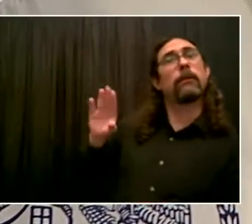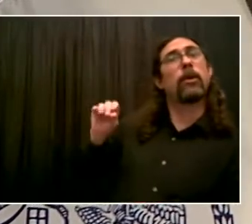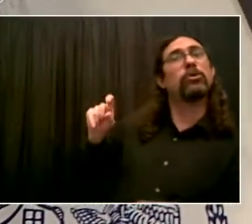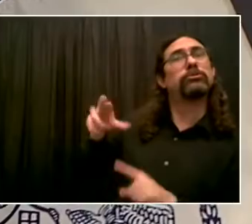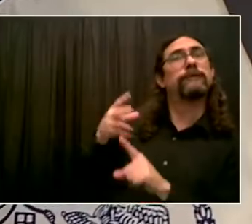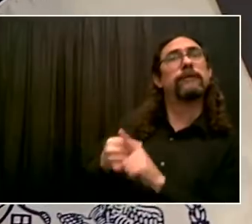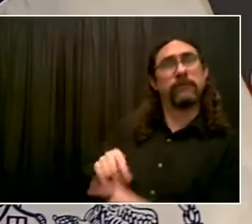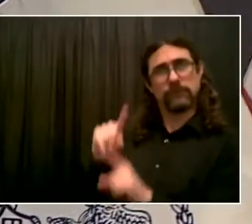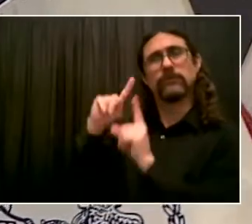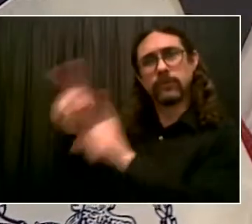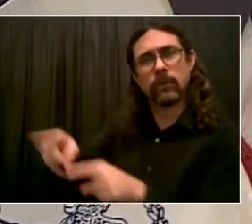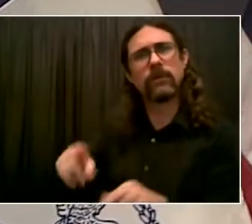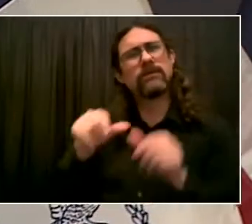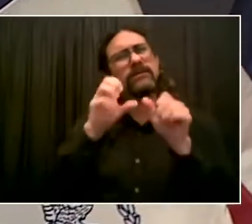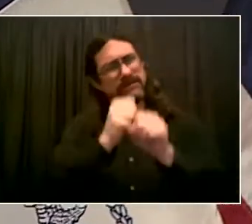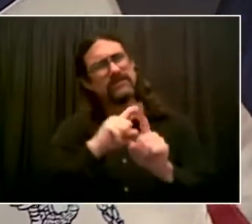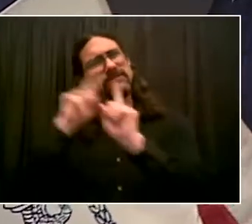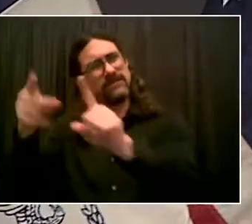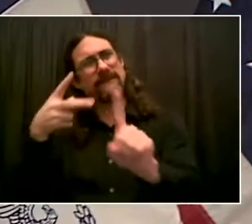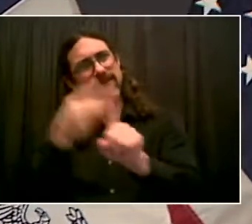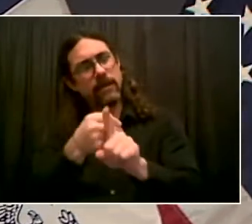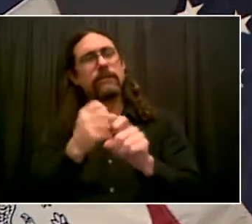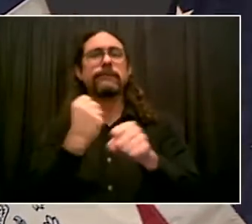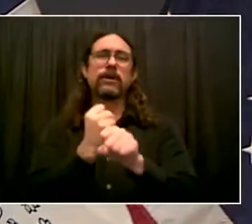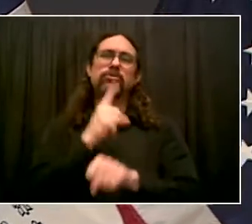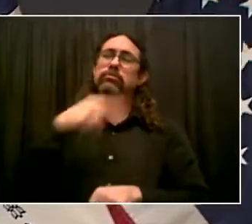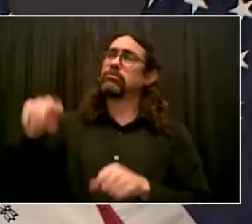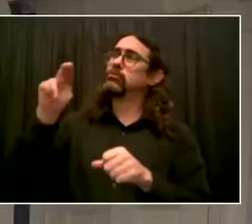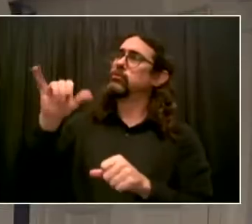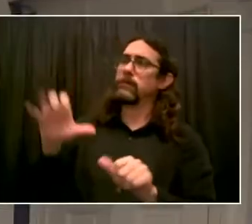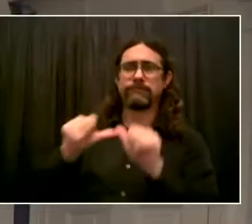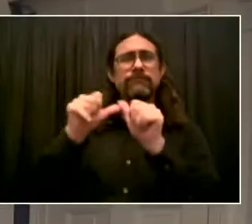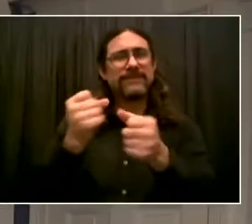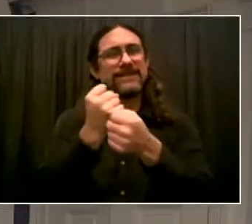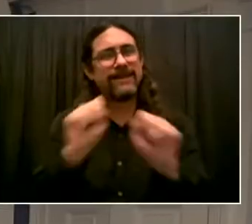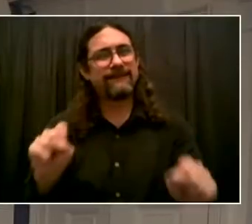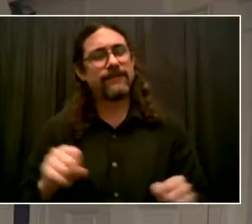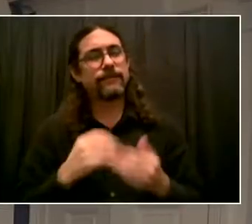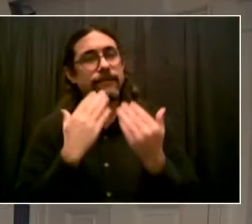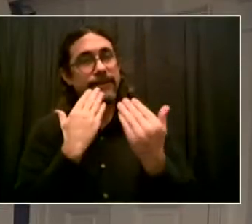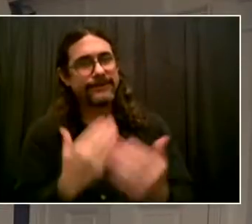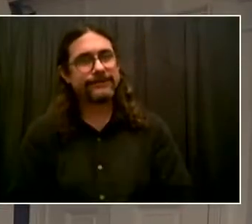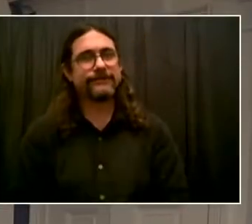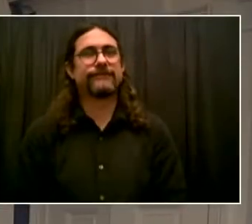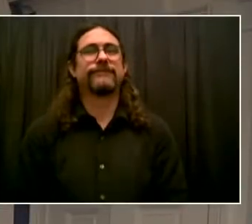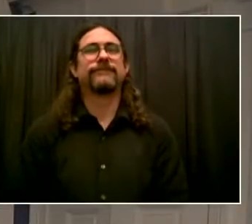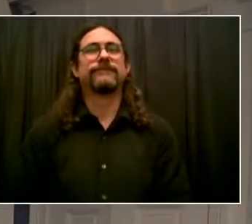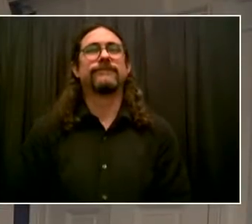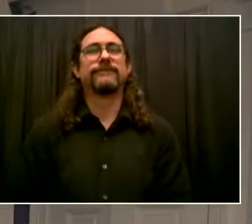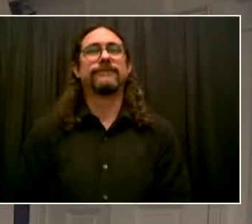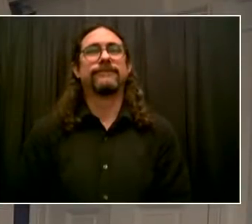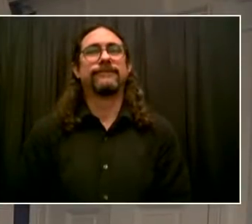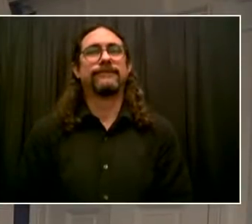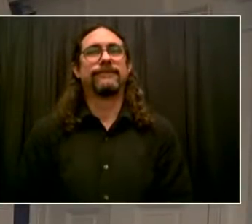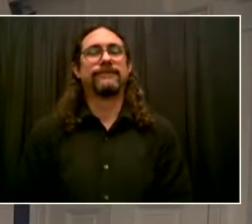IF YOU'RE LOOKING FOR THAT BOOSTER IT IS OUT THERE. GO GET IT, TODAY, KEEP US ALL SAFE. THANK YOU EVERYONE.